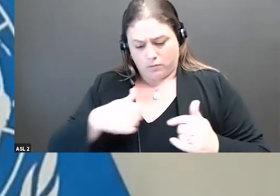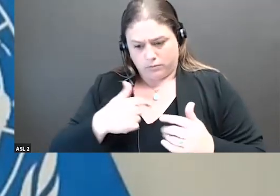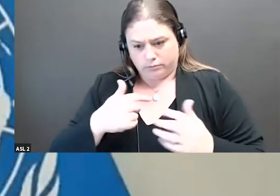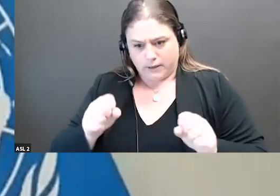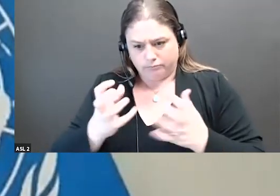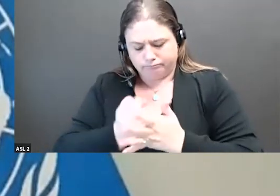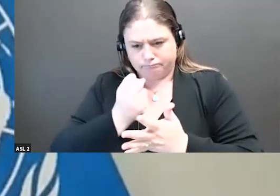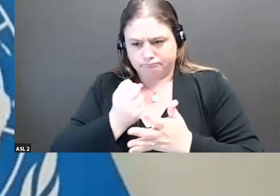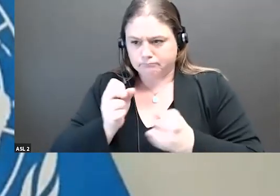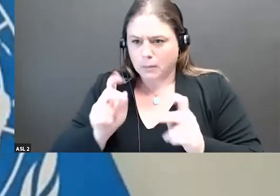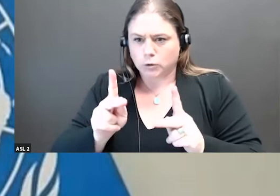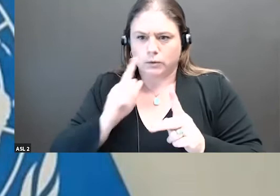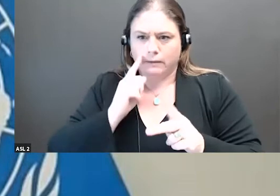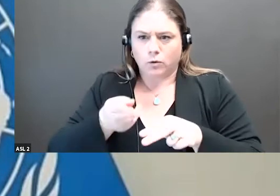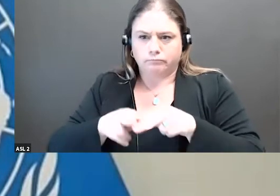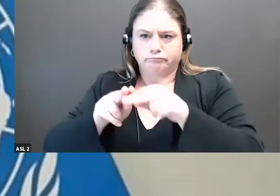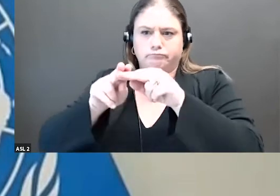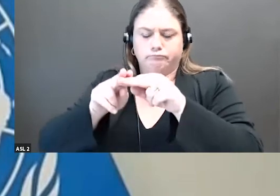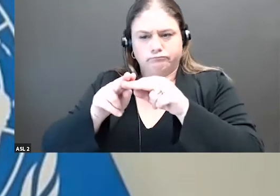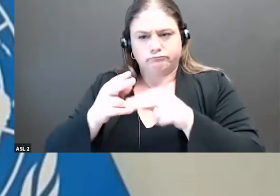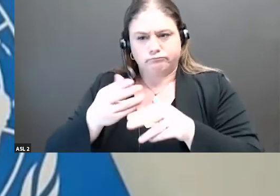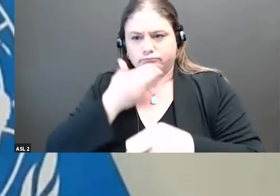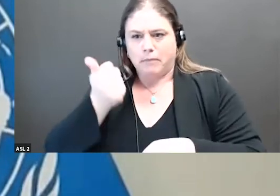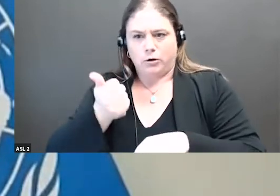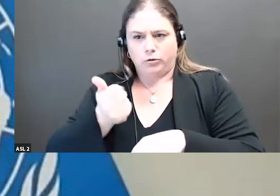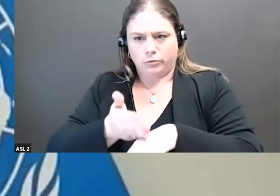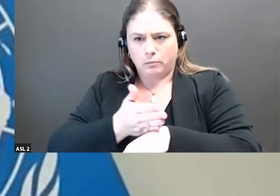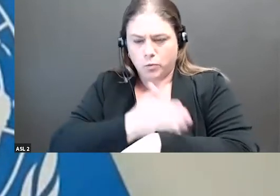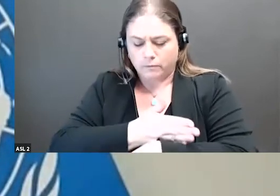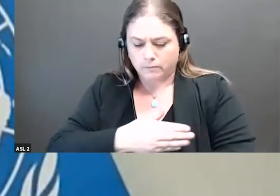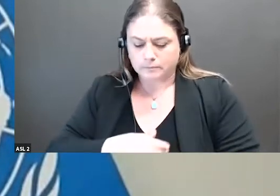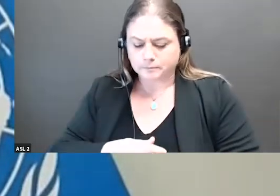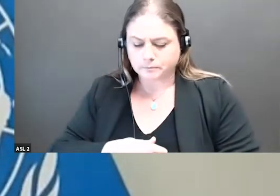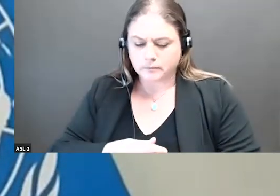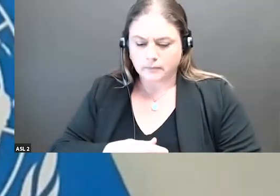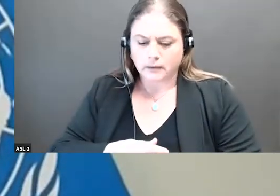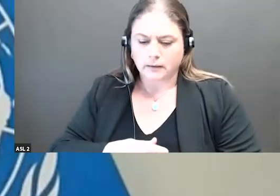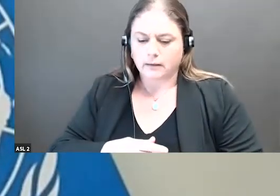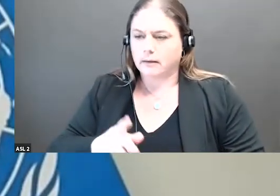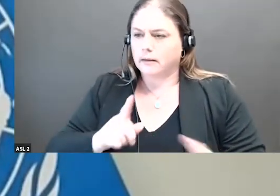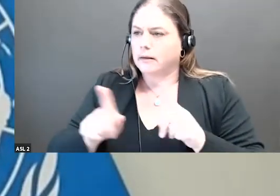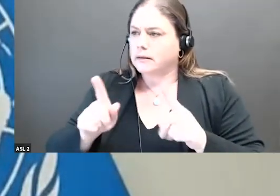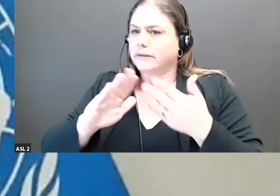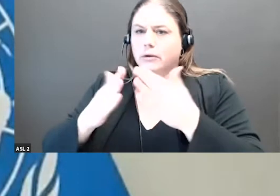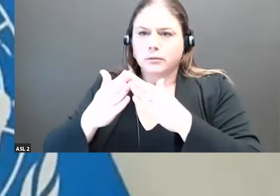Over many years, the disability organizations, civil society partners, activists and governments